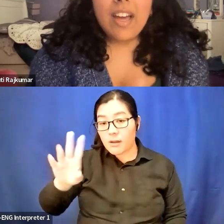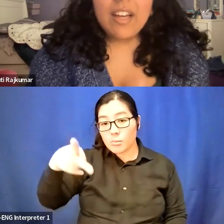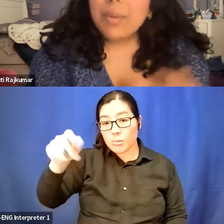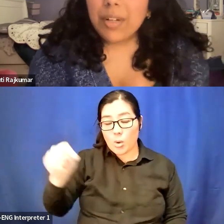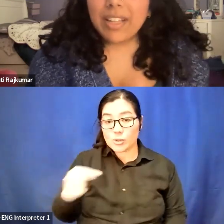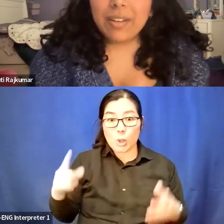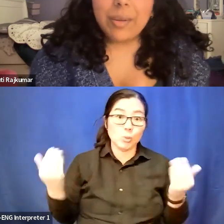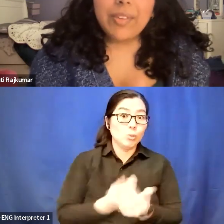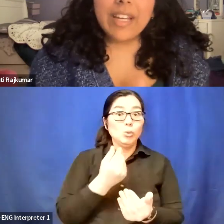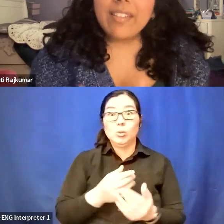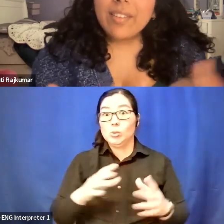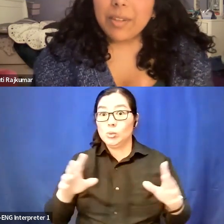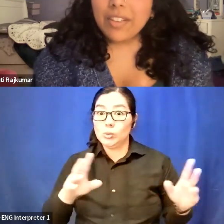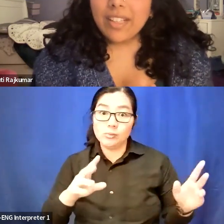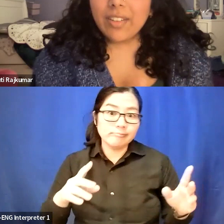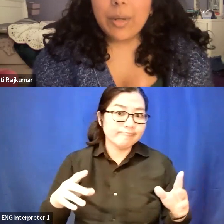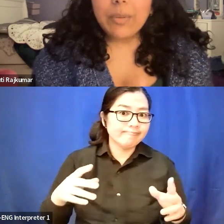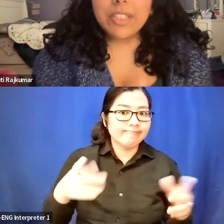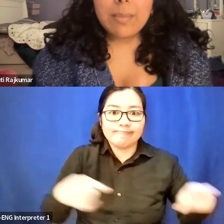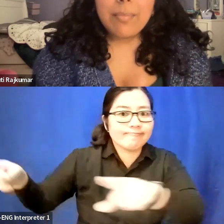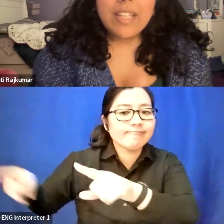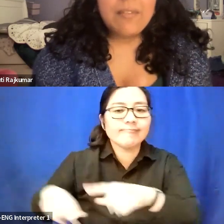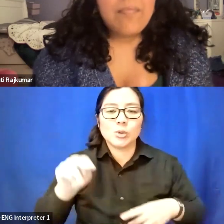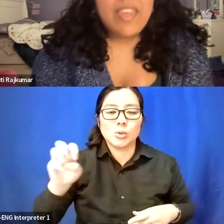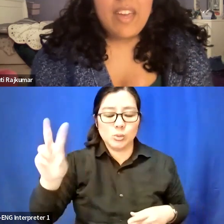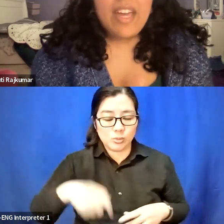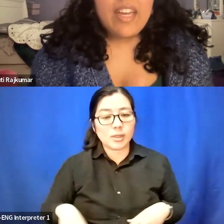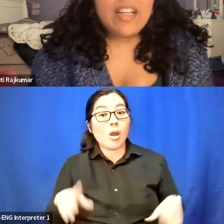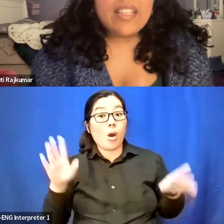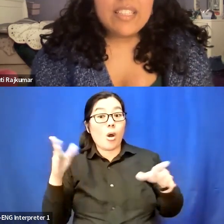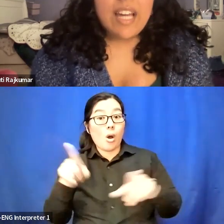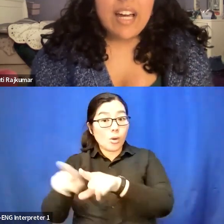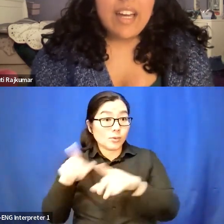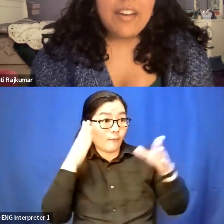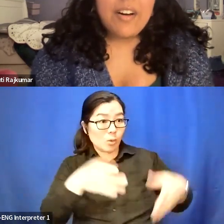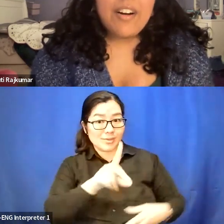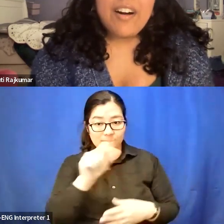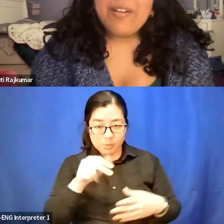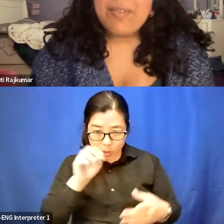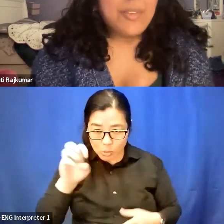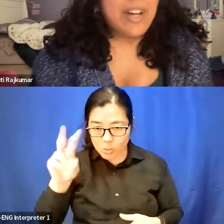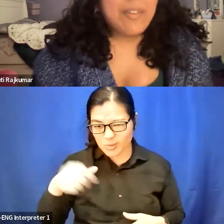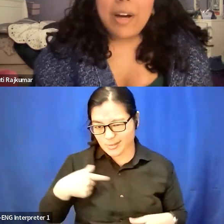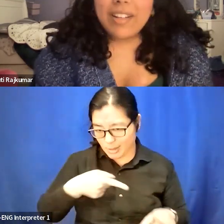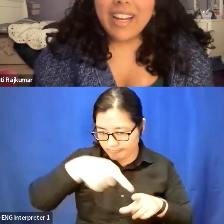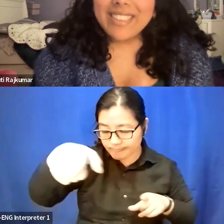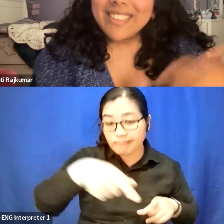I cover breaking news and disability as well, which is my beat. And I also have a podcast.